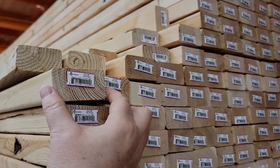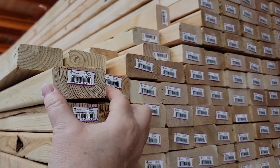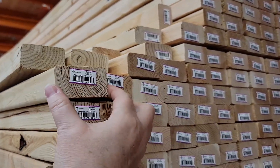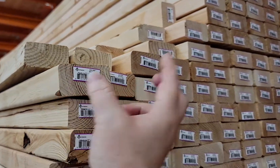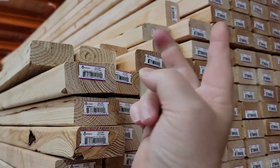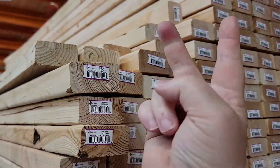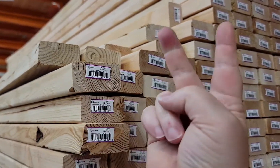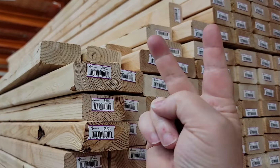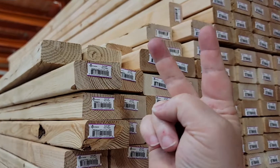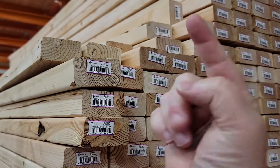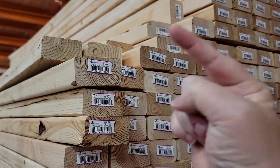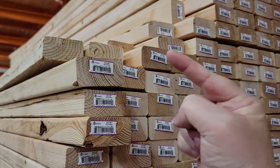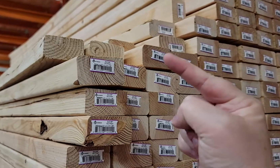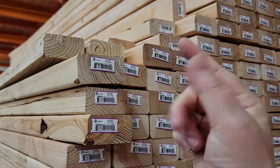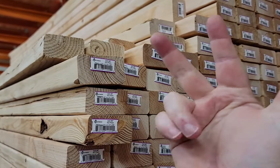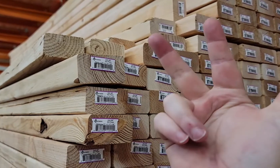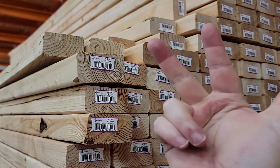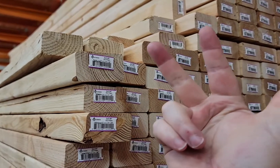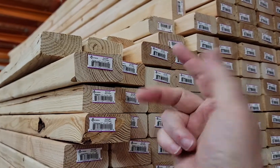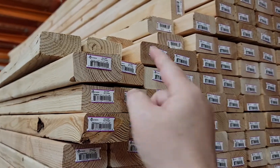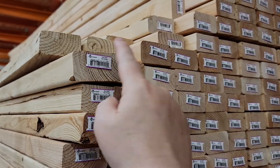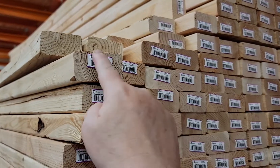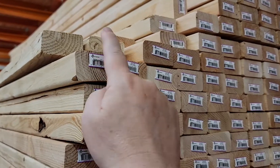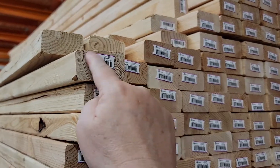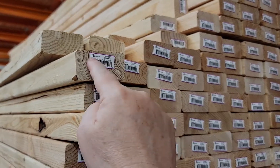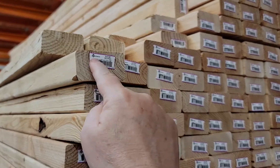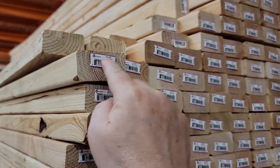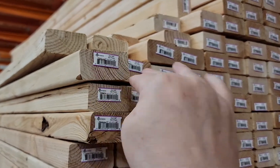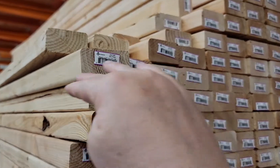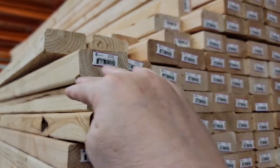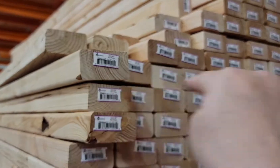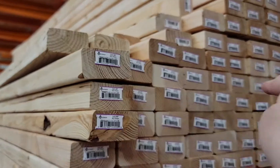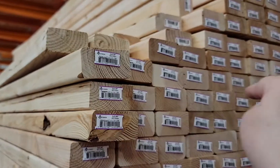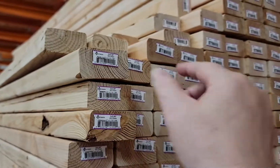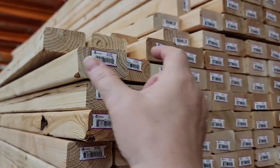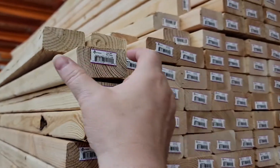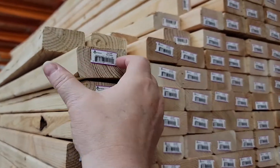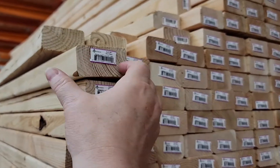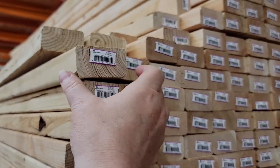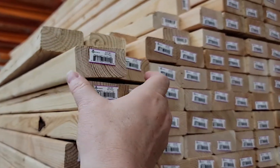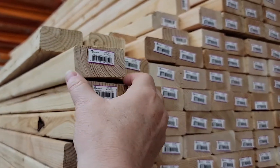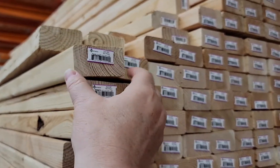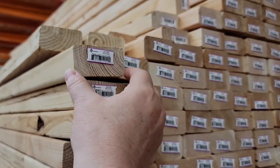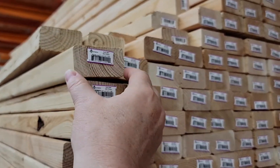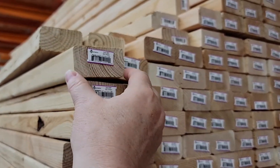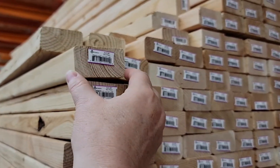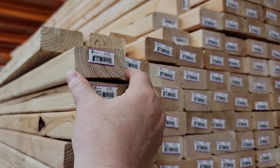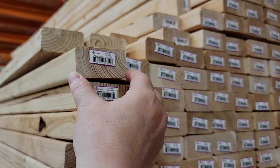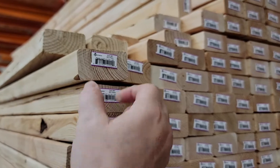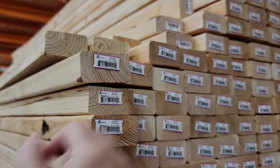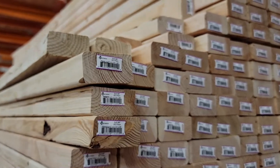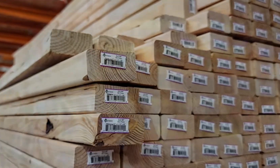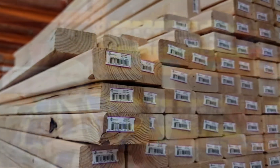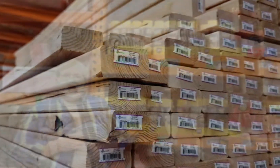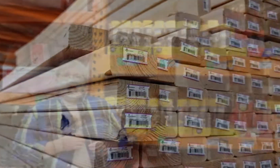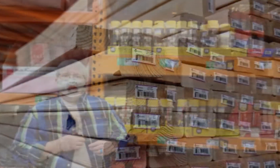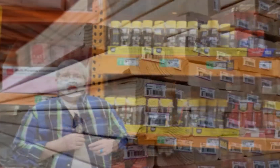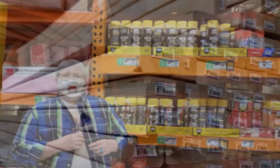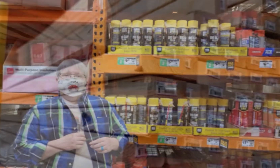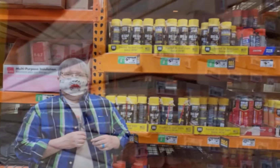Here's that 2x3... for the floor.